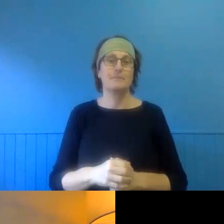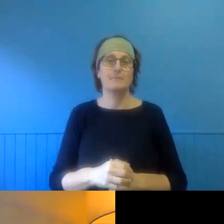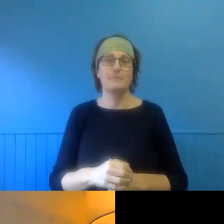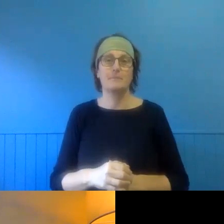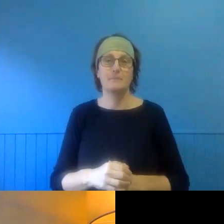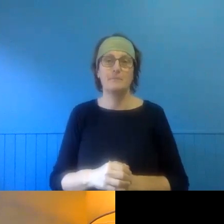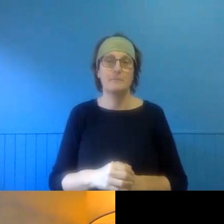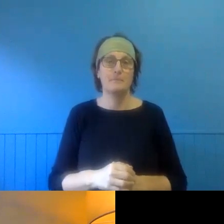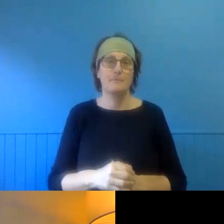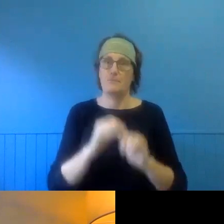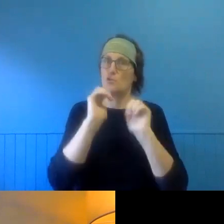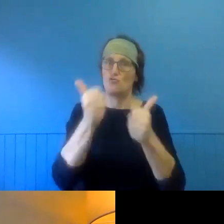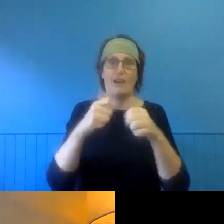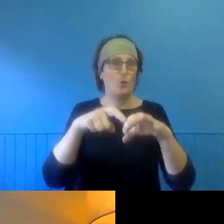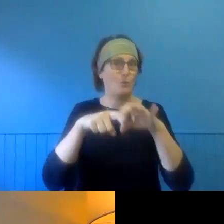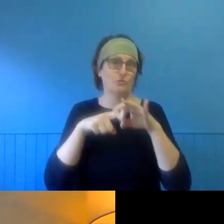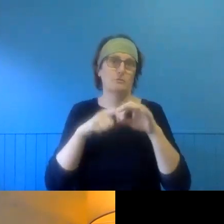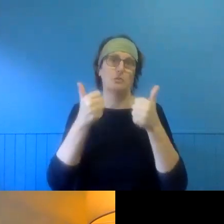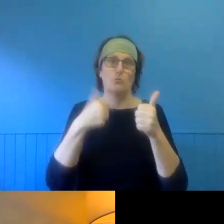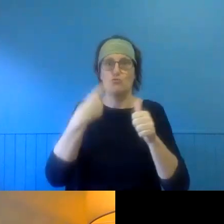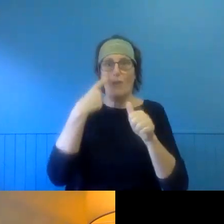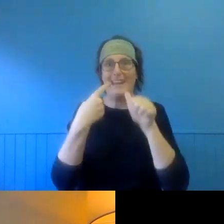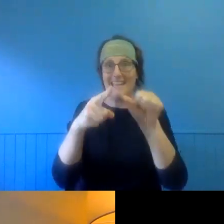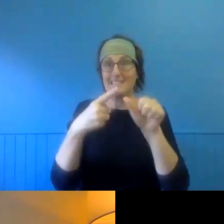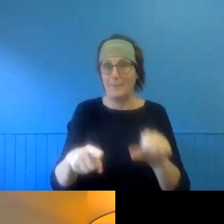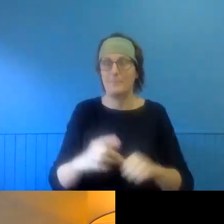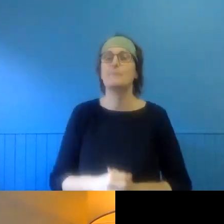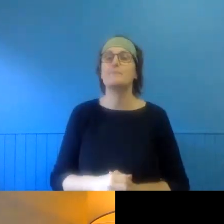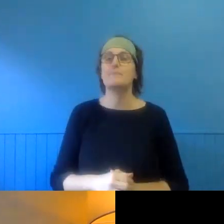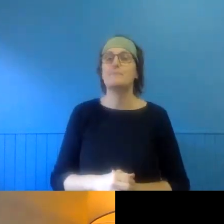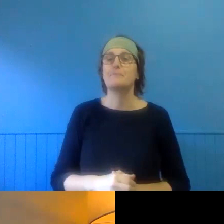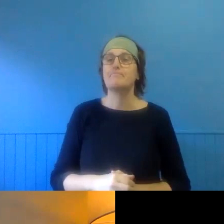mob, to unpack this wonderful session and great questions. "In